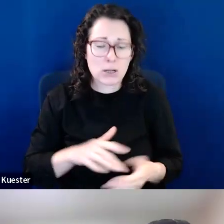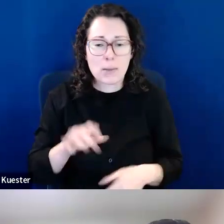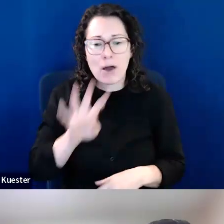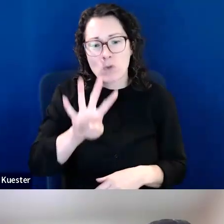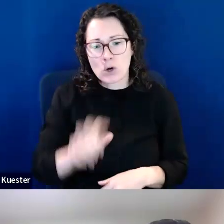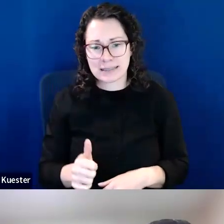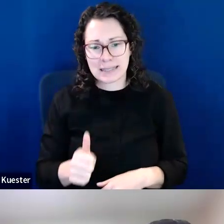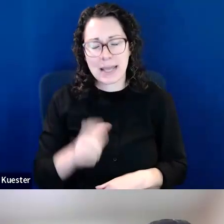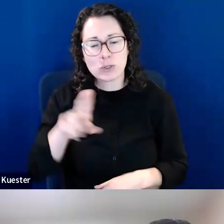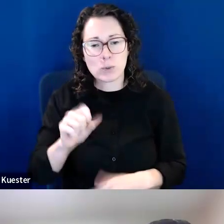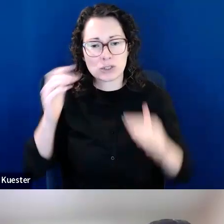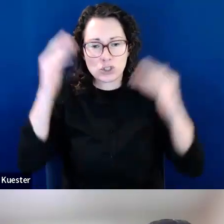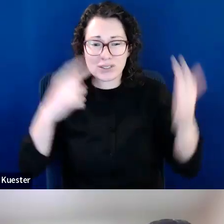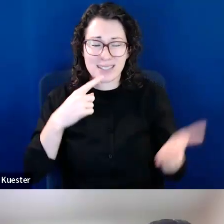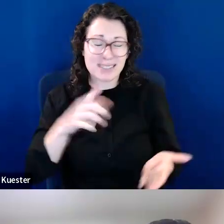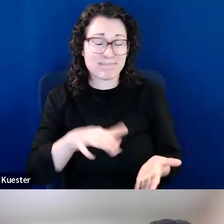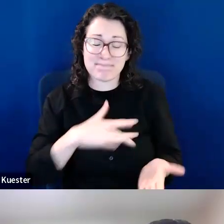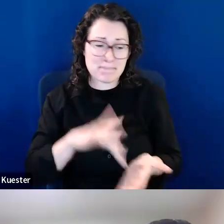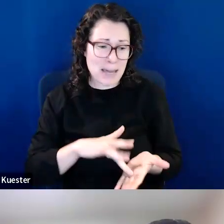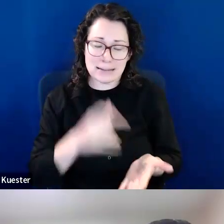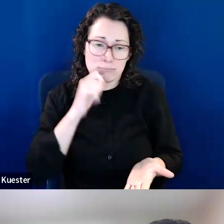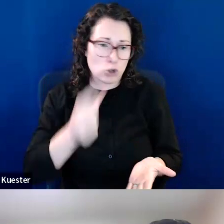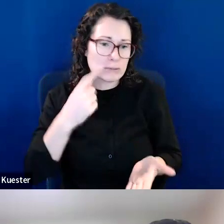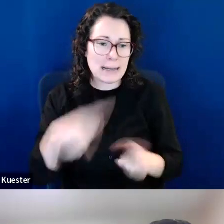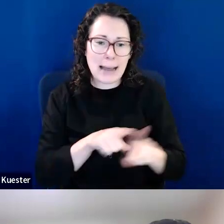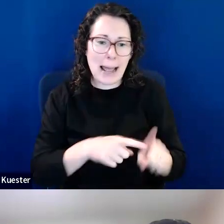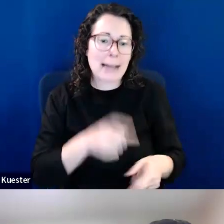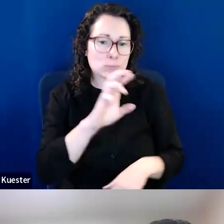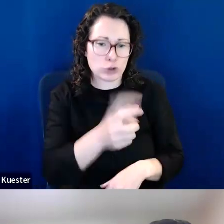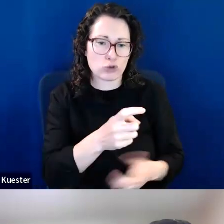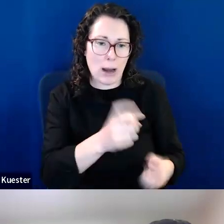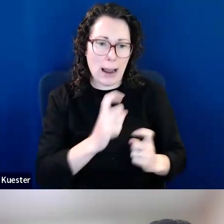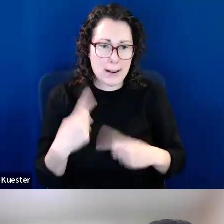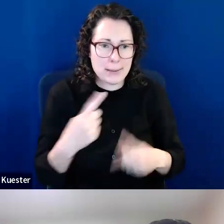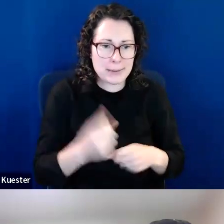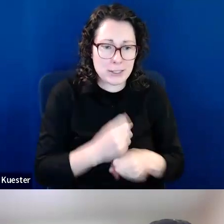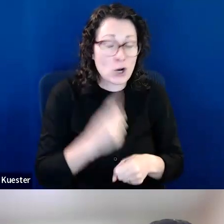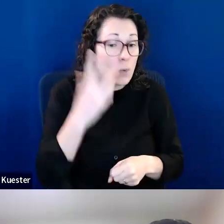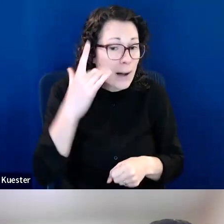adults say they have not taken their medication as prescribed in the past year due to costs.